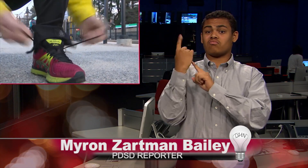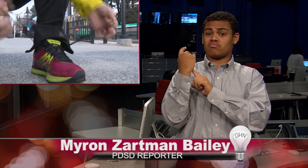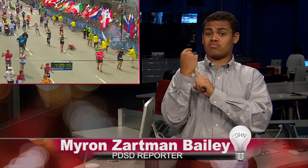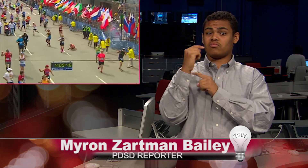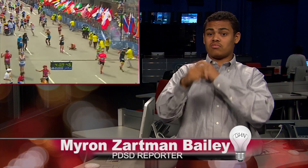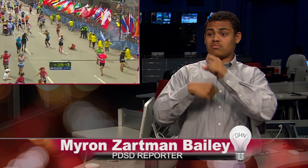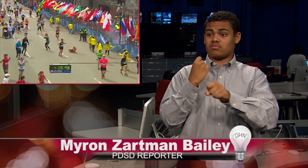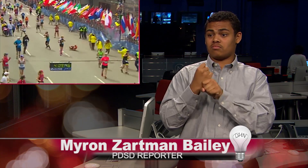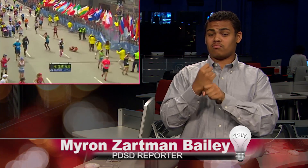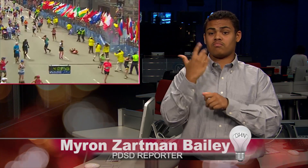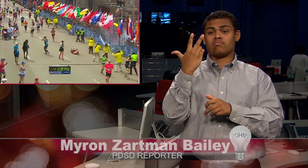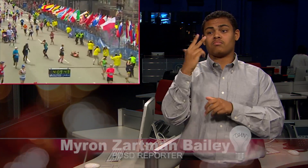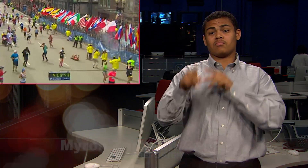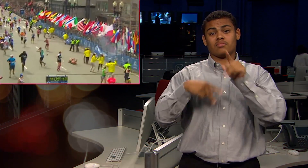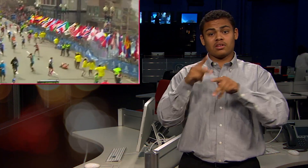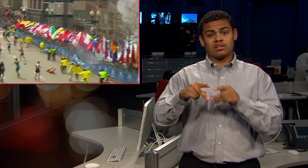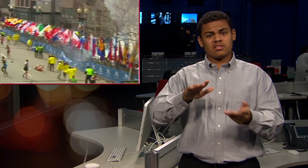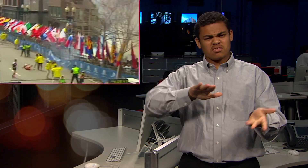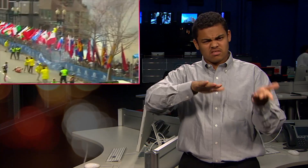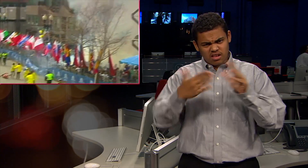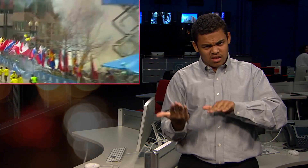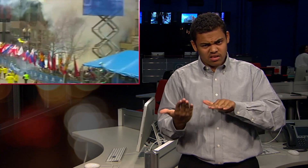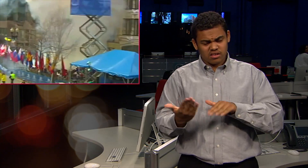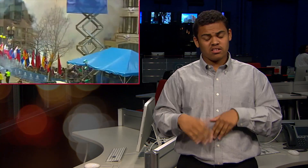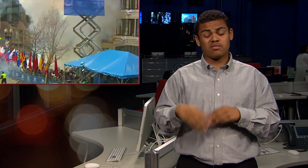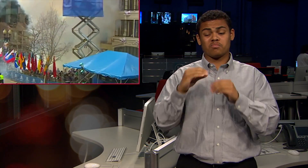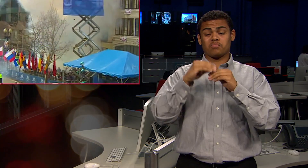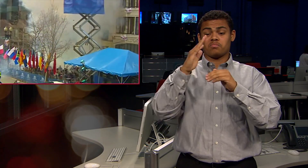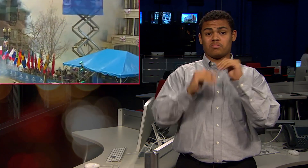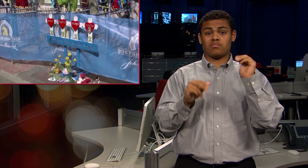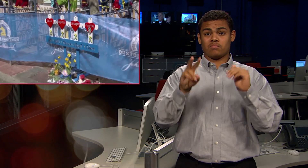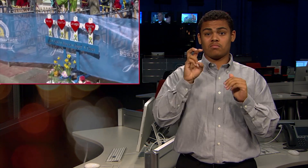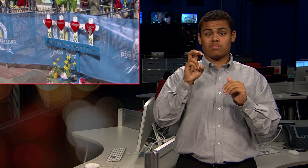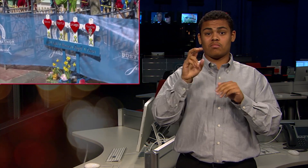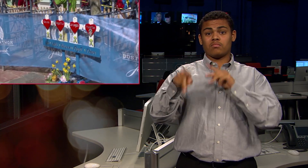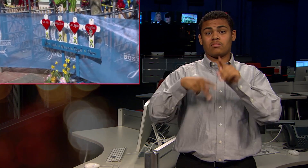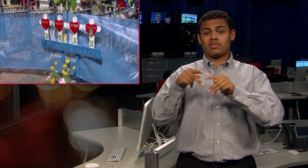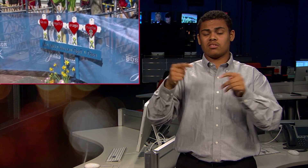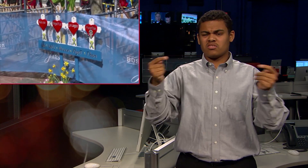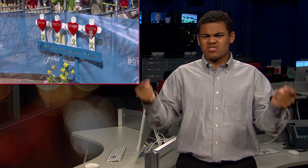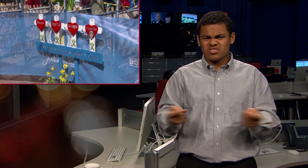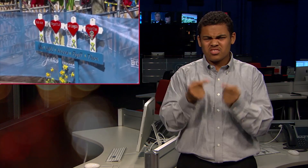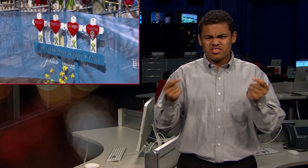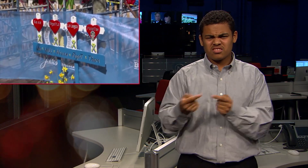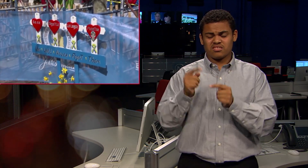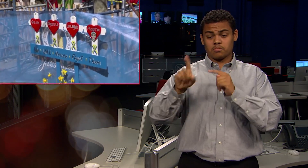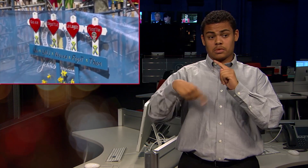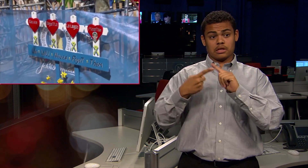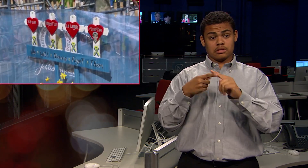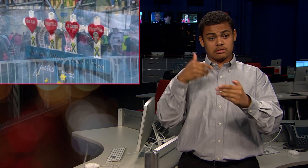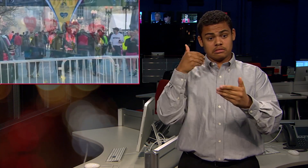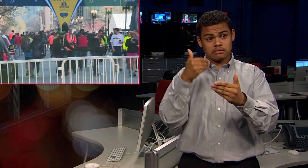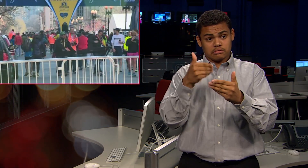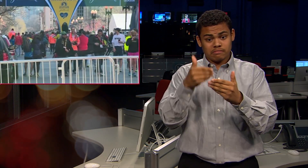THIS YEAR'S BOSTON MARATHON. LAST YEAR, THREE PEOPLE WERE KILLED AND MORE THAN 200-WOUNDED